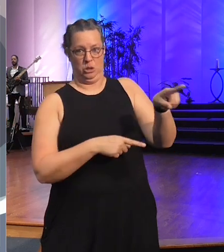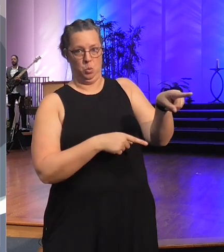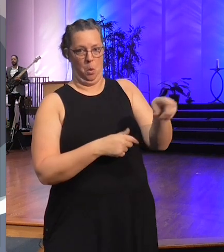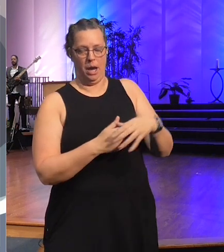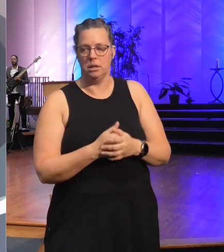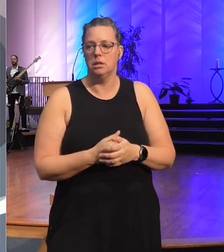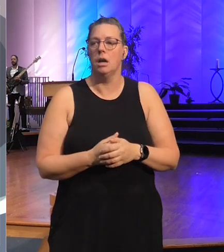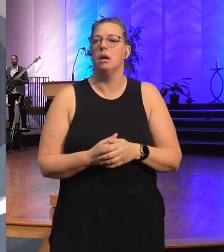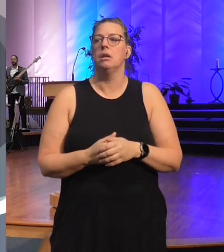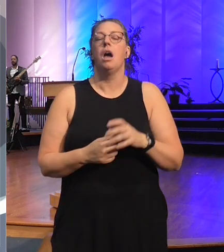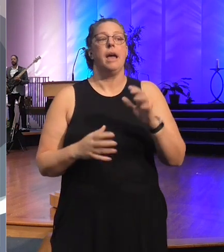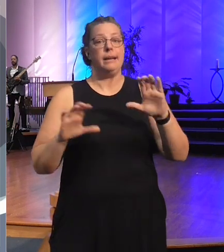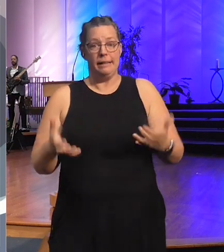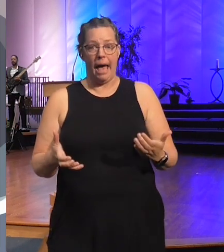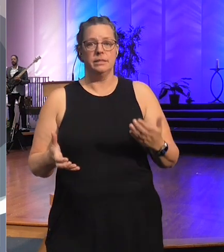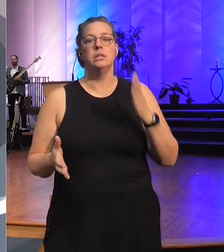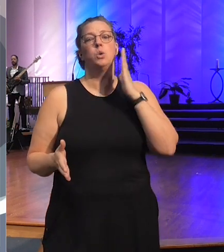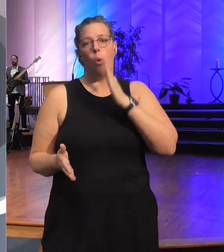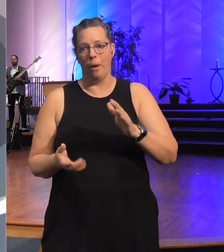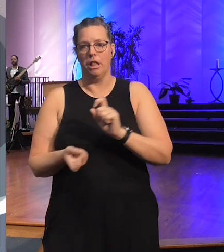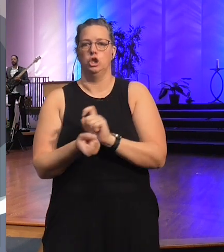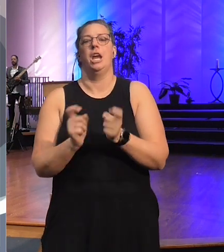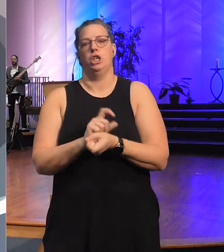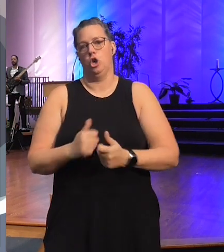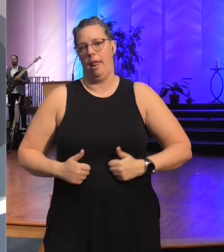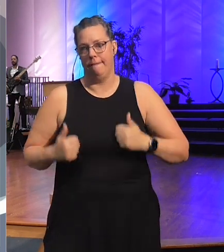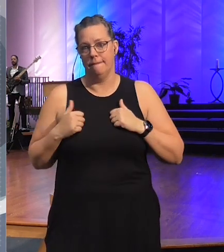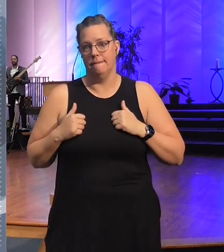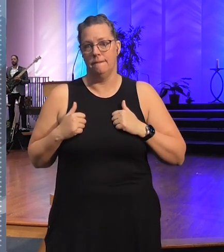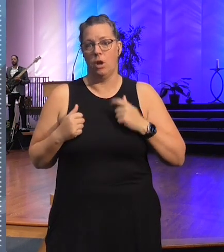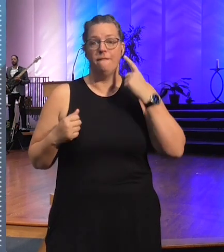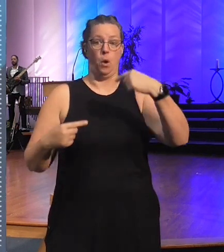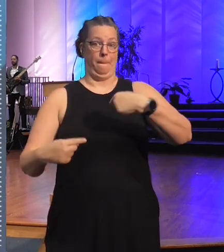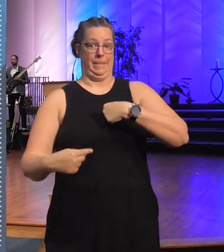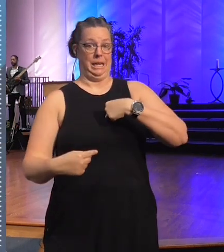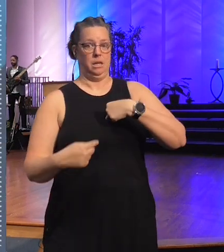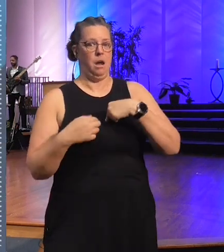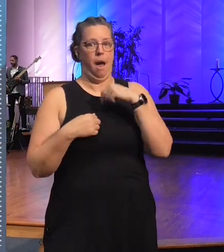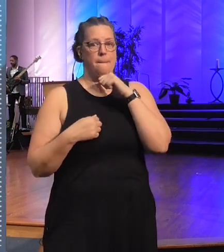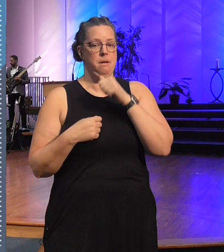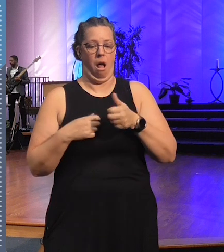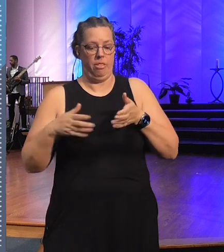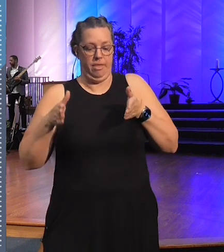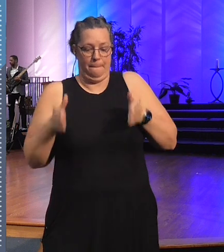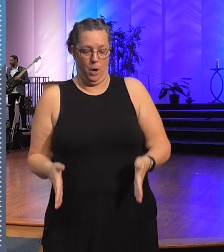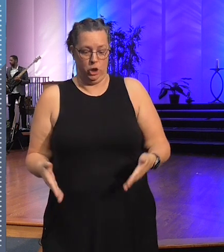change your life I know that for me I would not be the person I am today if it hadn't been for